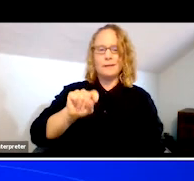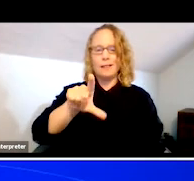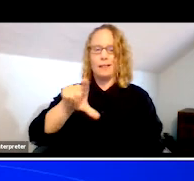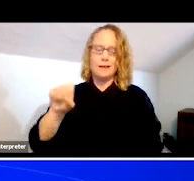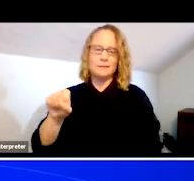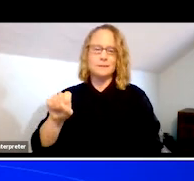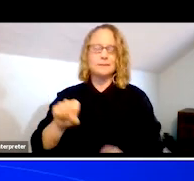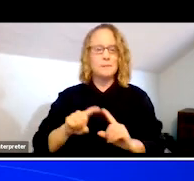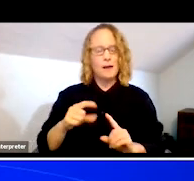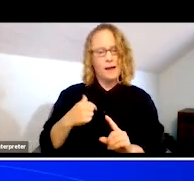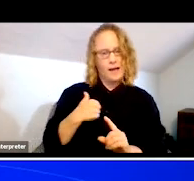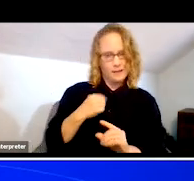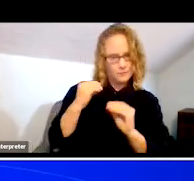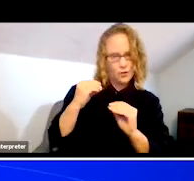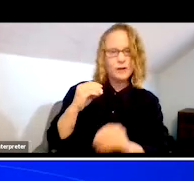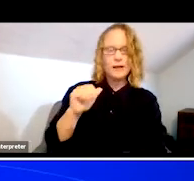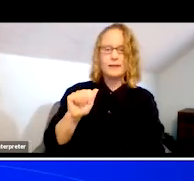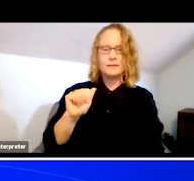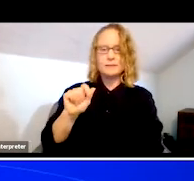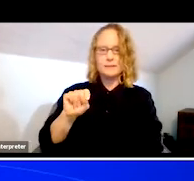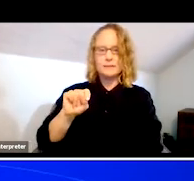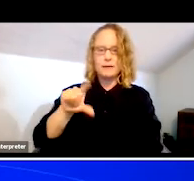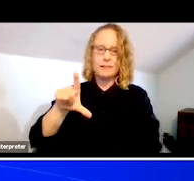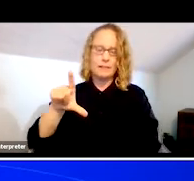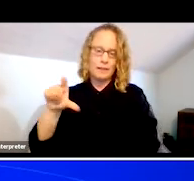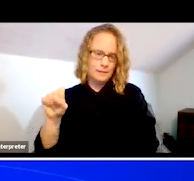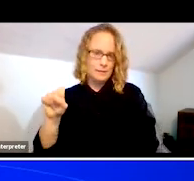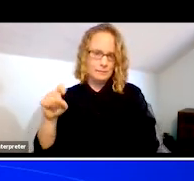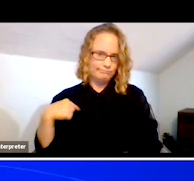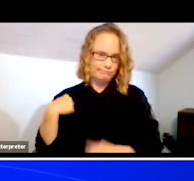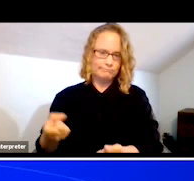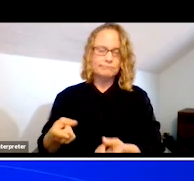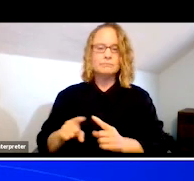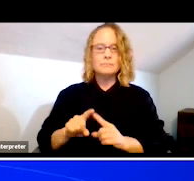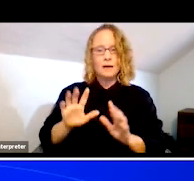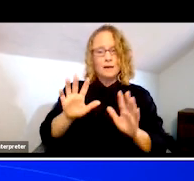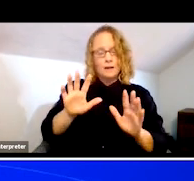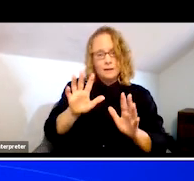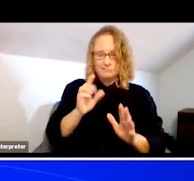Thank you so much for the invite. And I would like to share a little bit of this first slide,